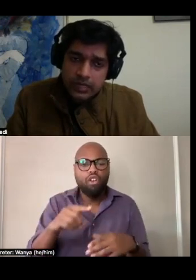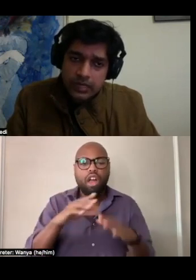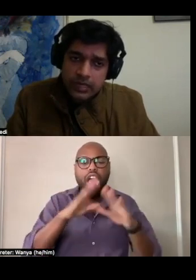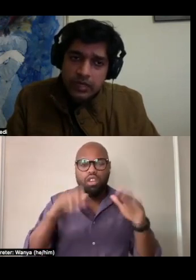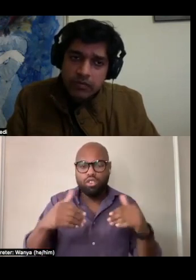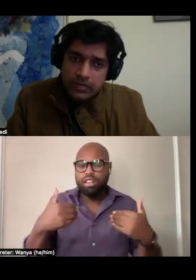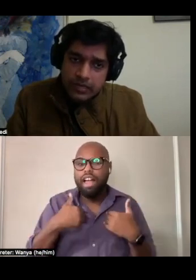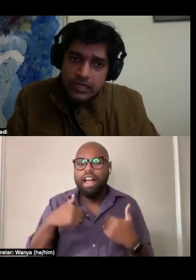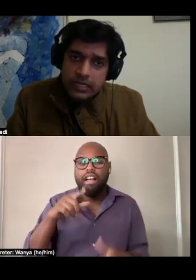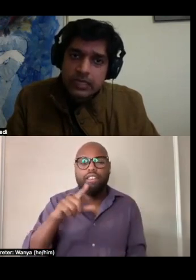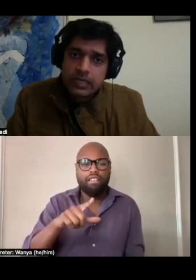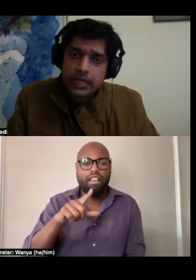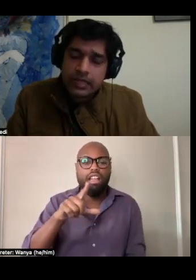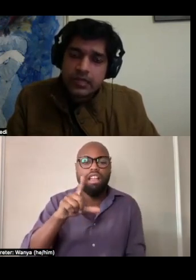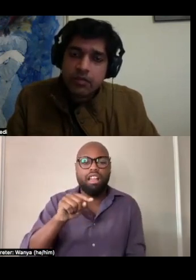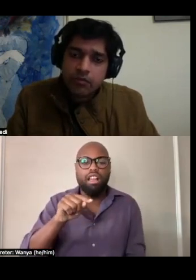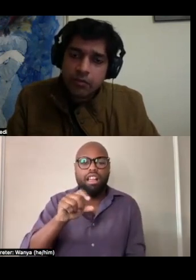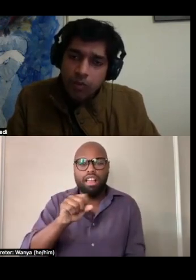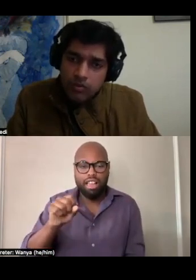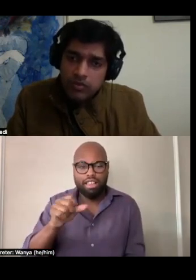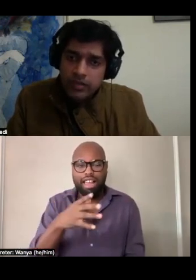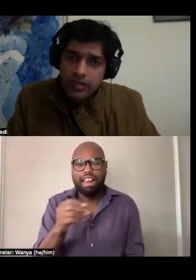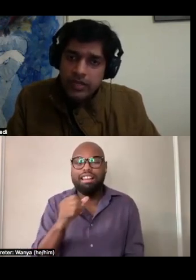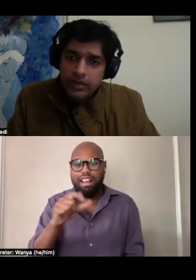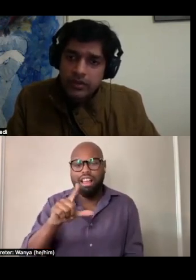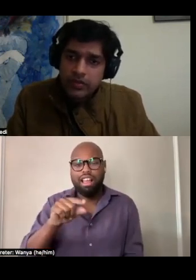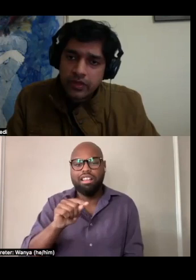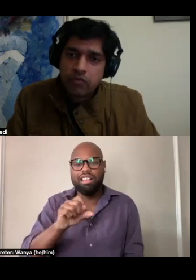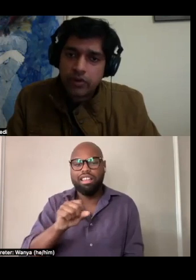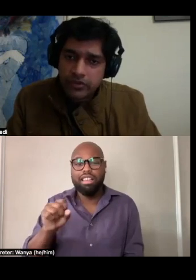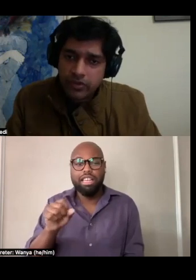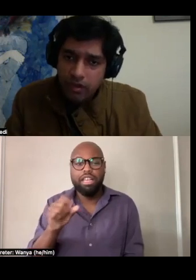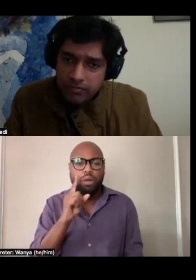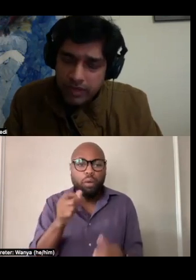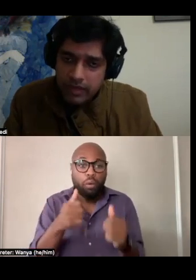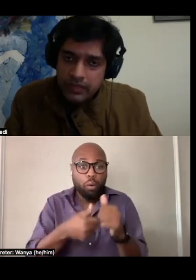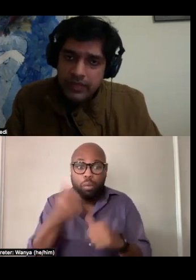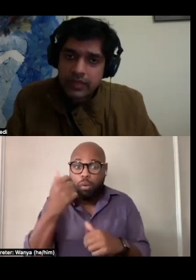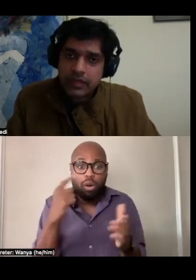See that for most of the indicator, they are worse off than